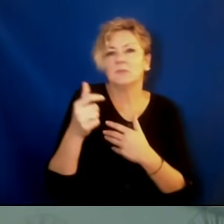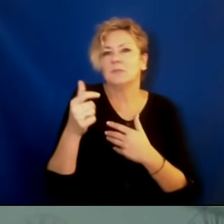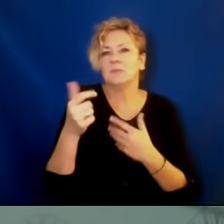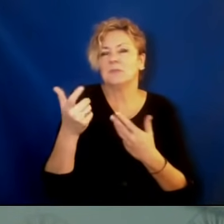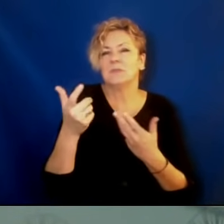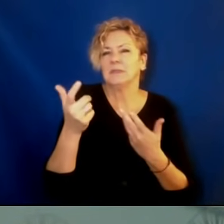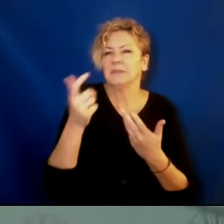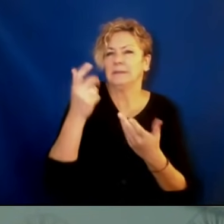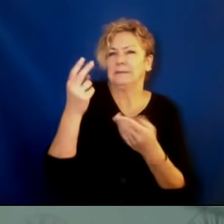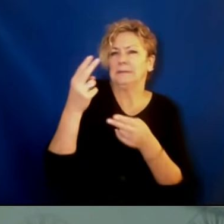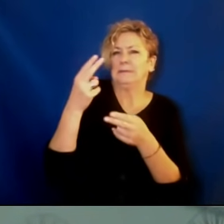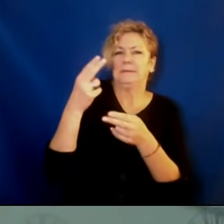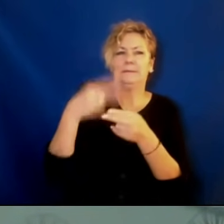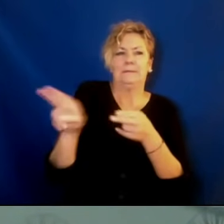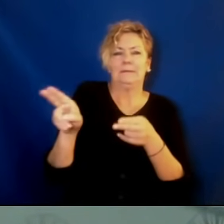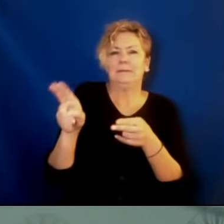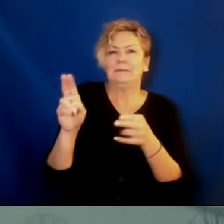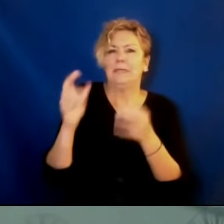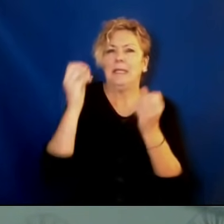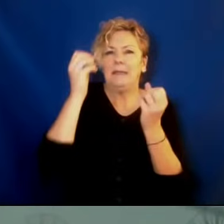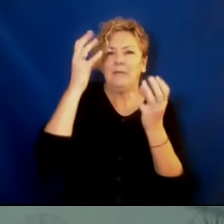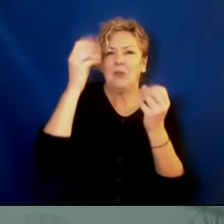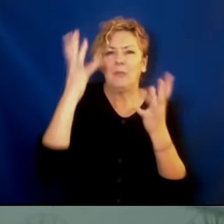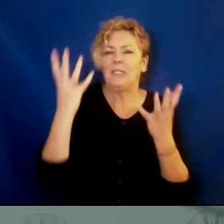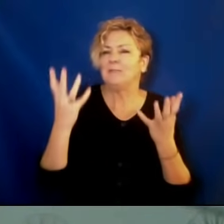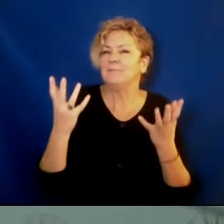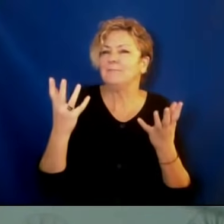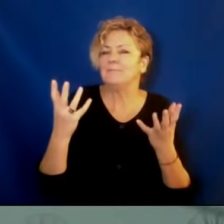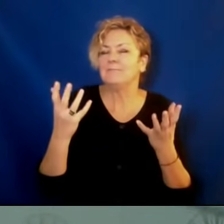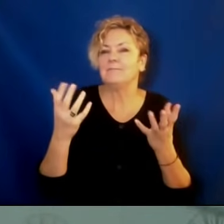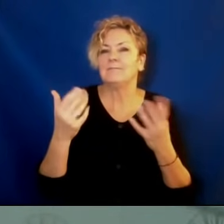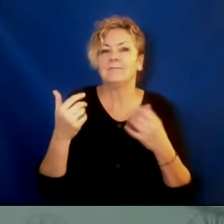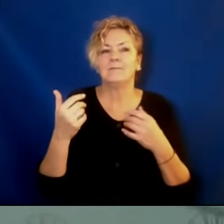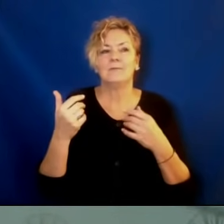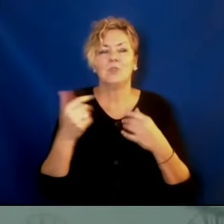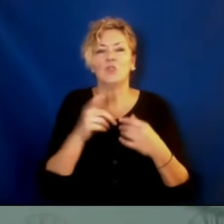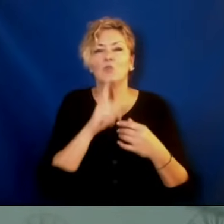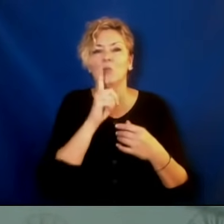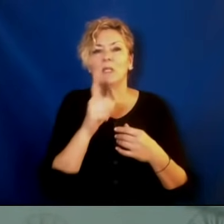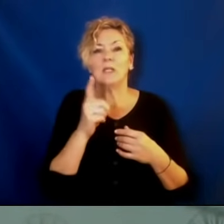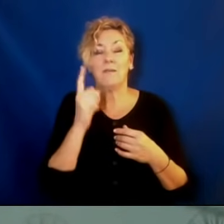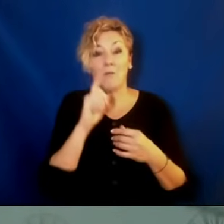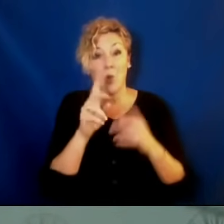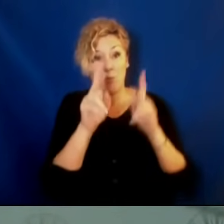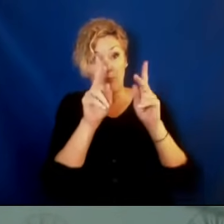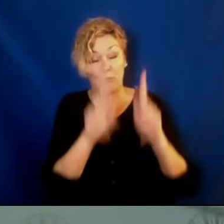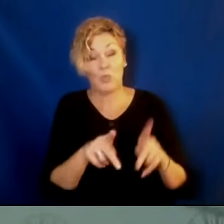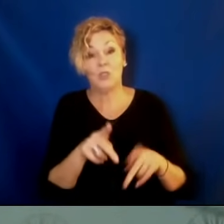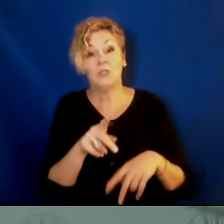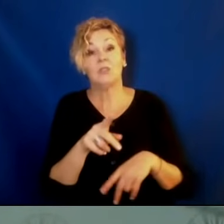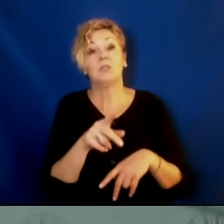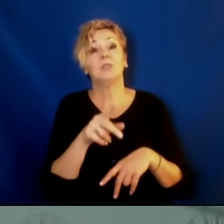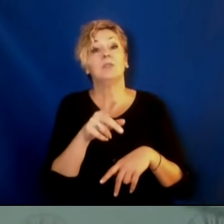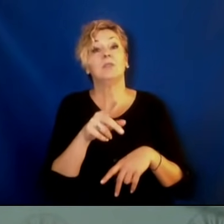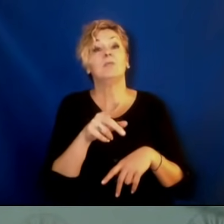That is an excellent question. The app that in its current state can inform an individual that they were exposed to COVID-19